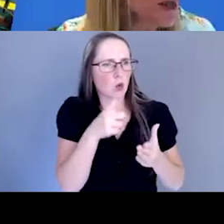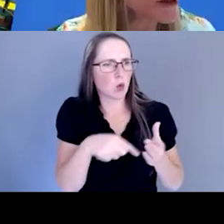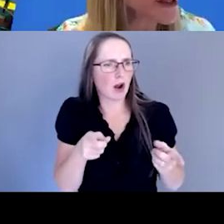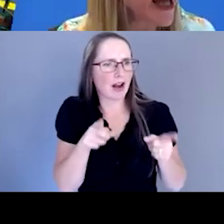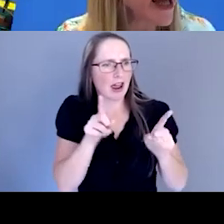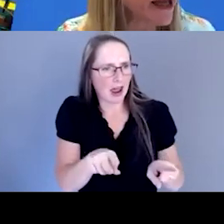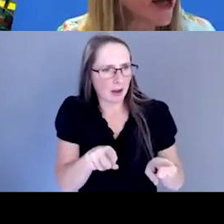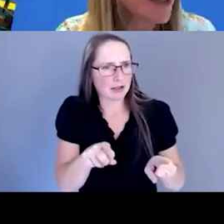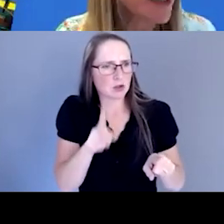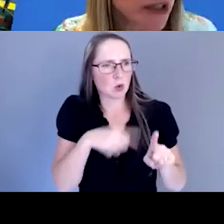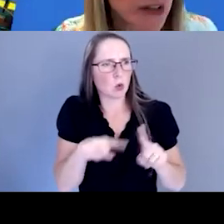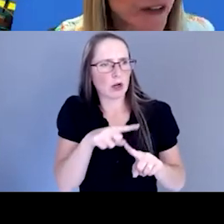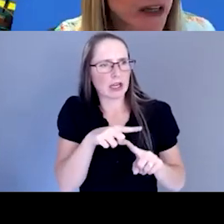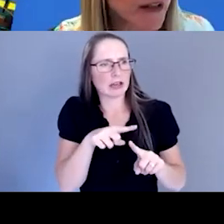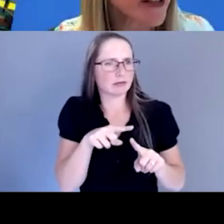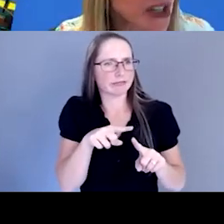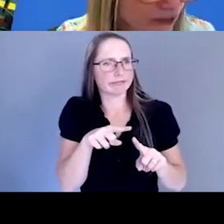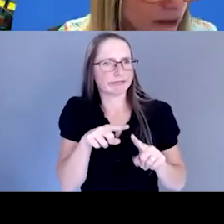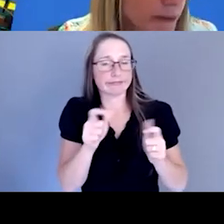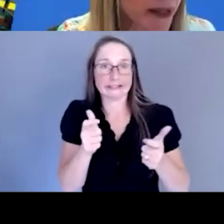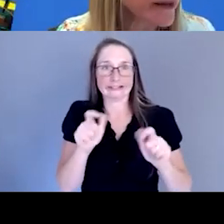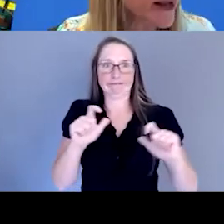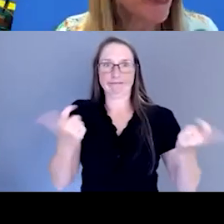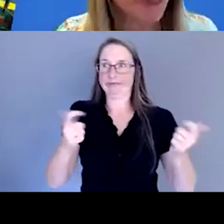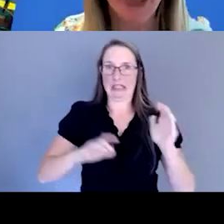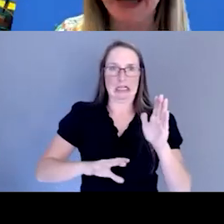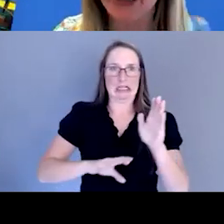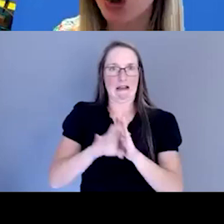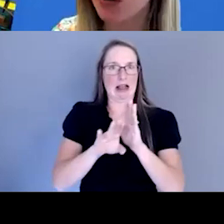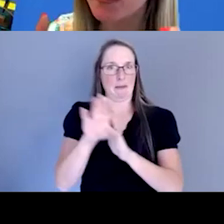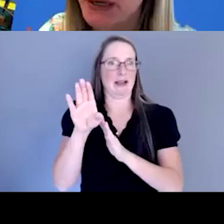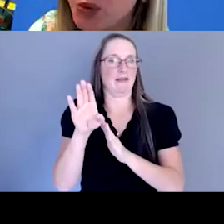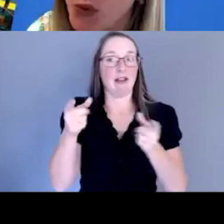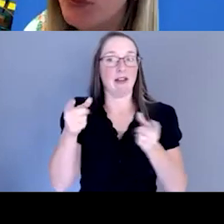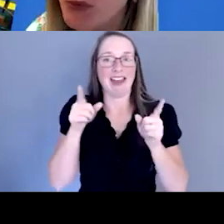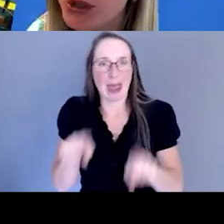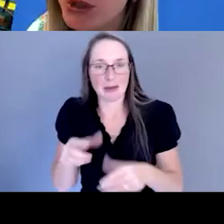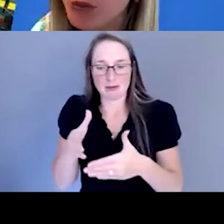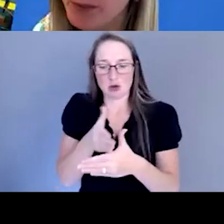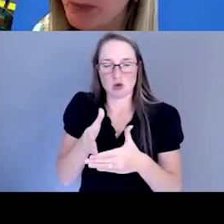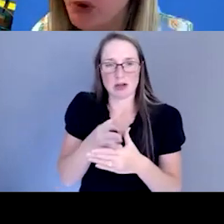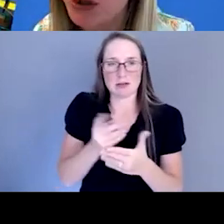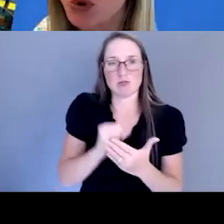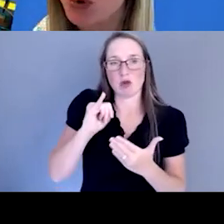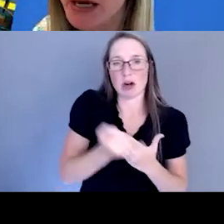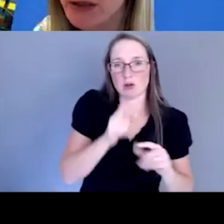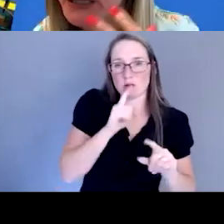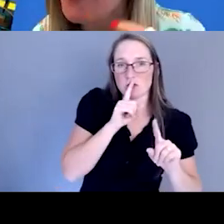is a significant development that occurs between project reporting due dates.